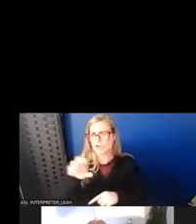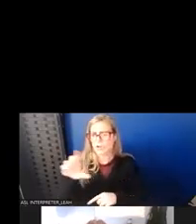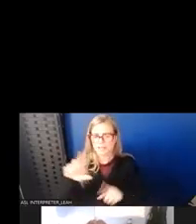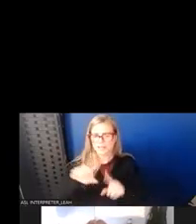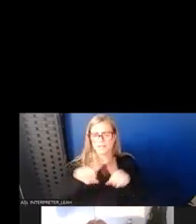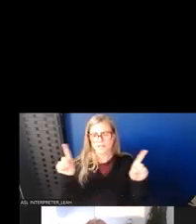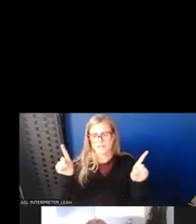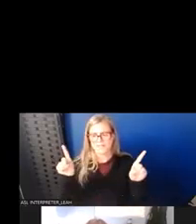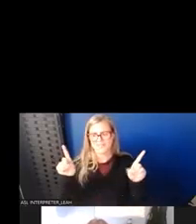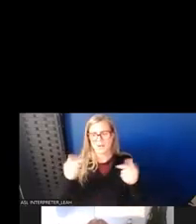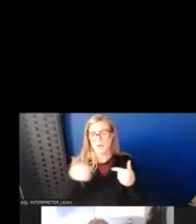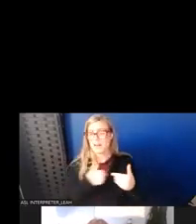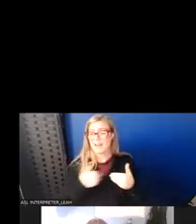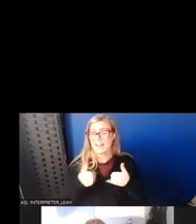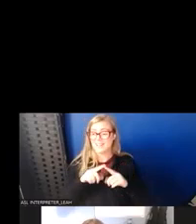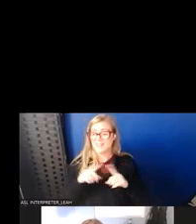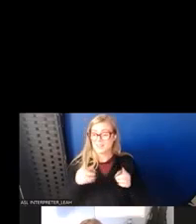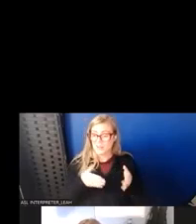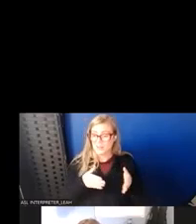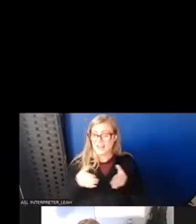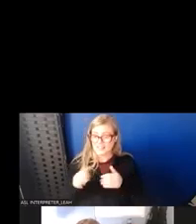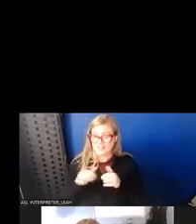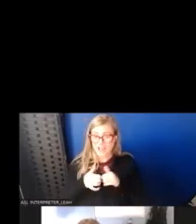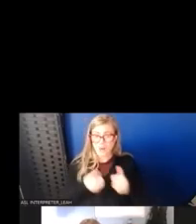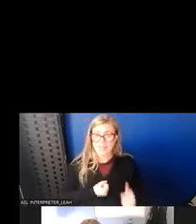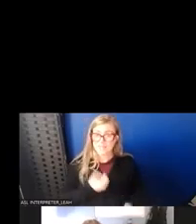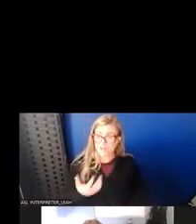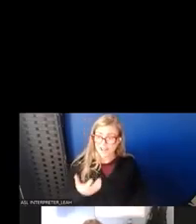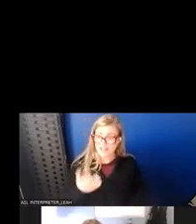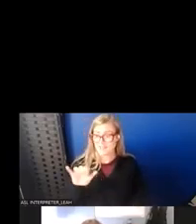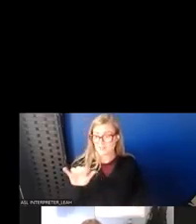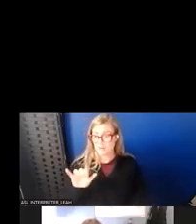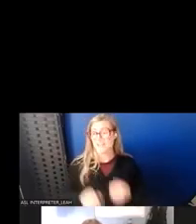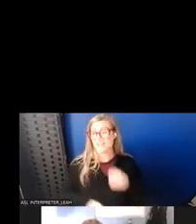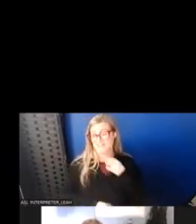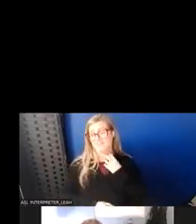dispositional differences and in order to best navigate and